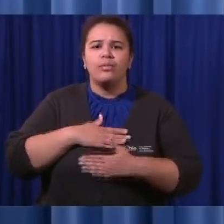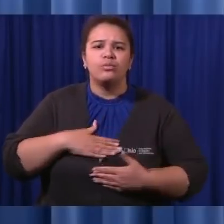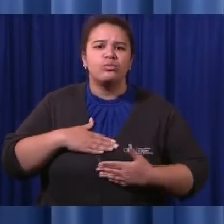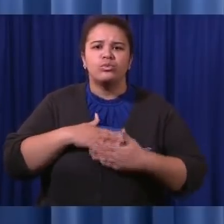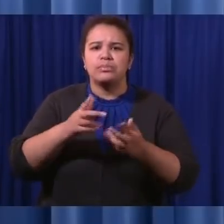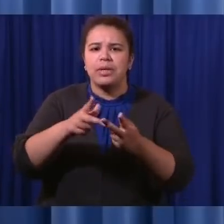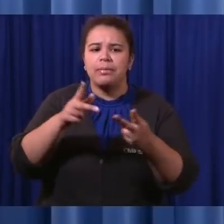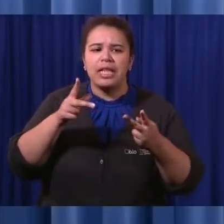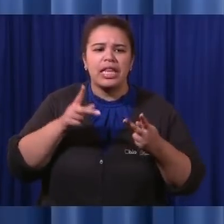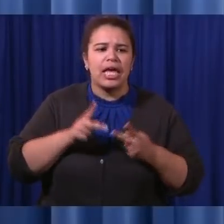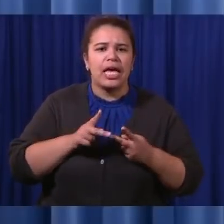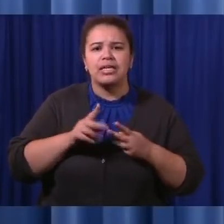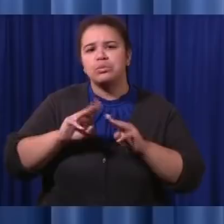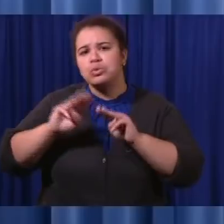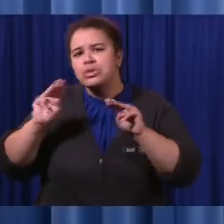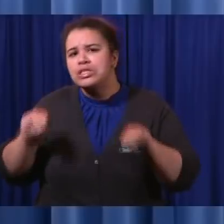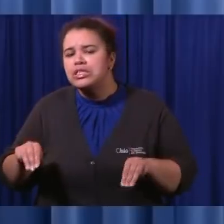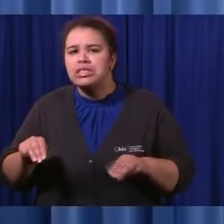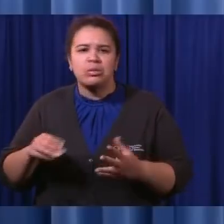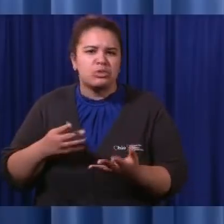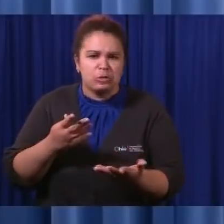THIS IS THE SERVICE AND I